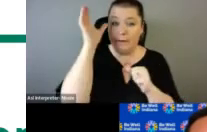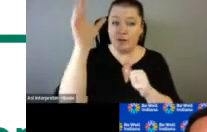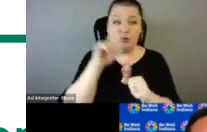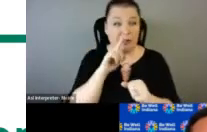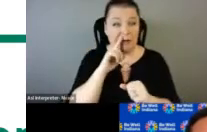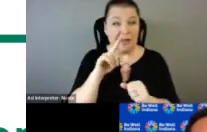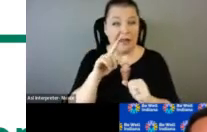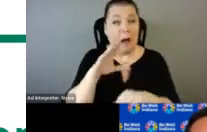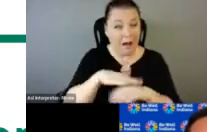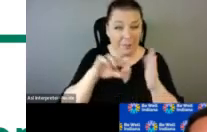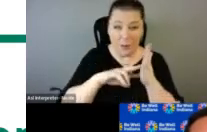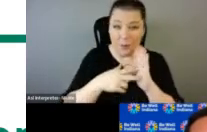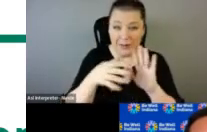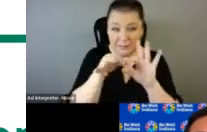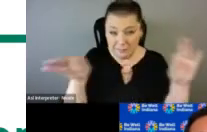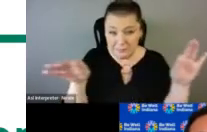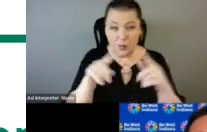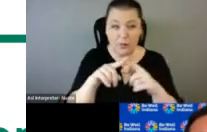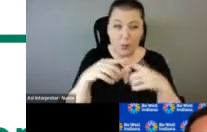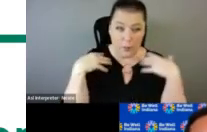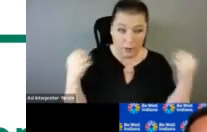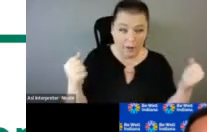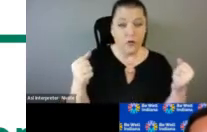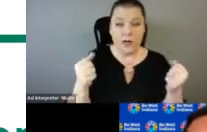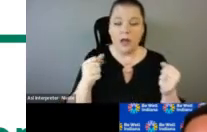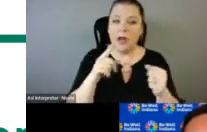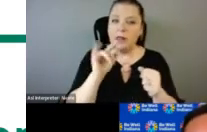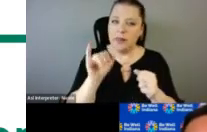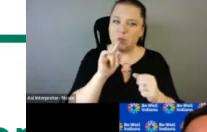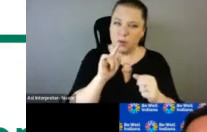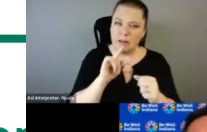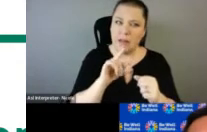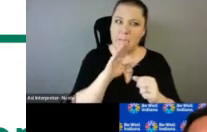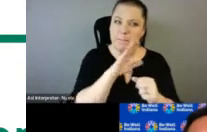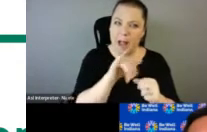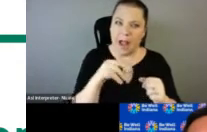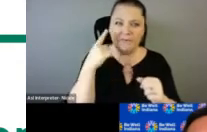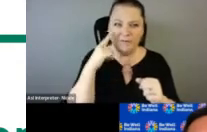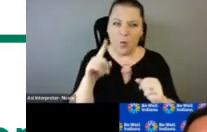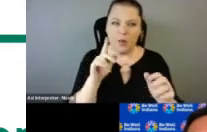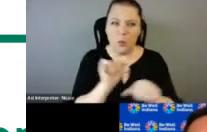been, I think, both driven by and a driving force of the work that you're going to hear about